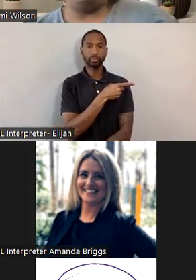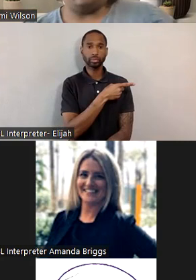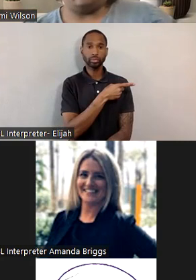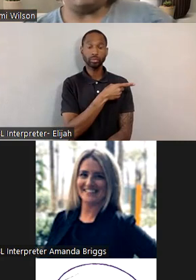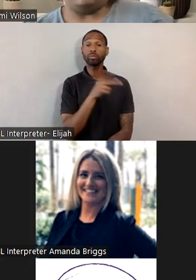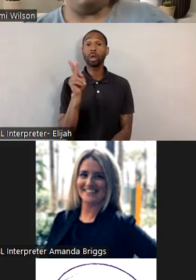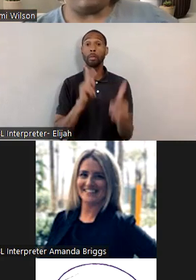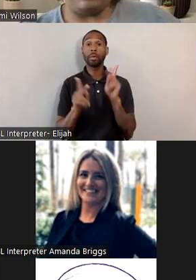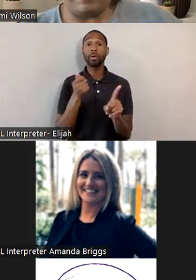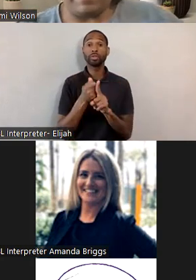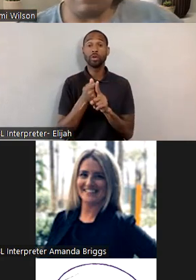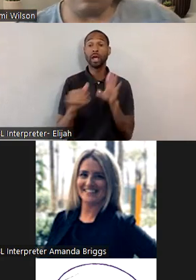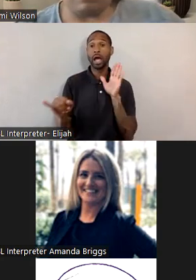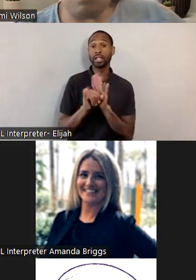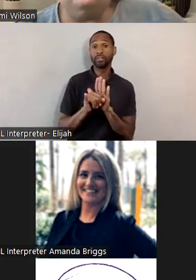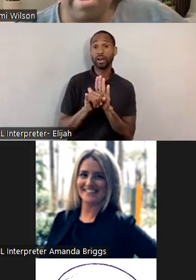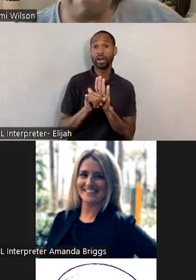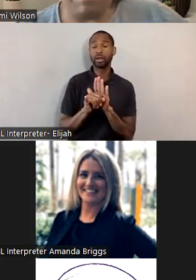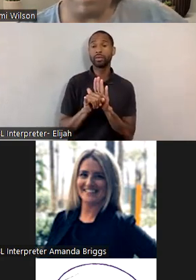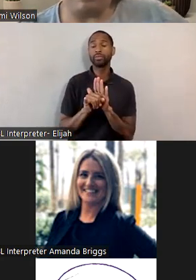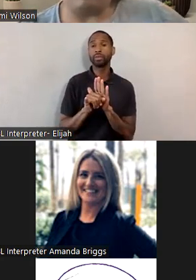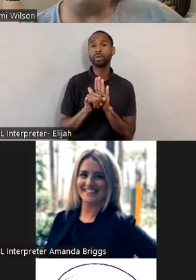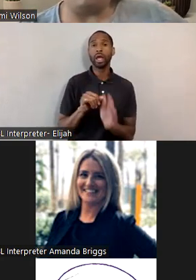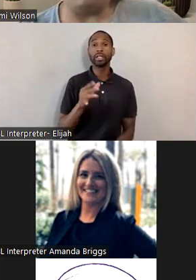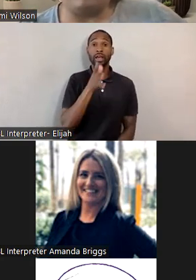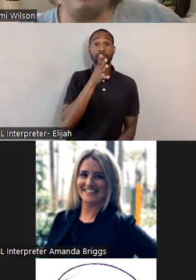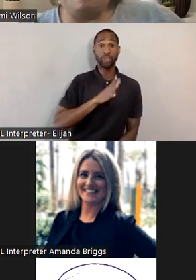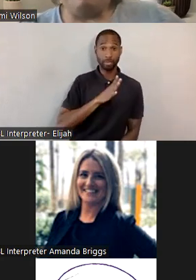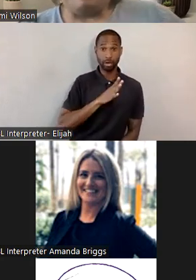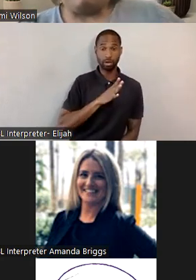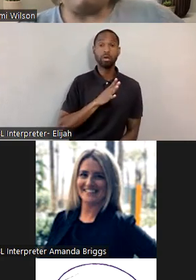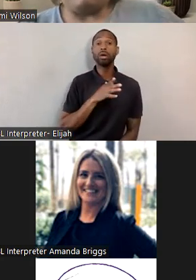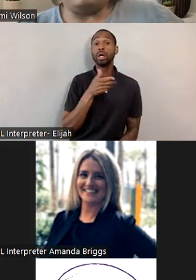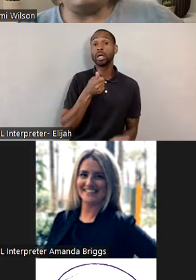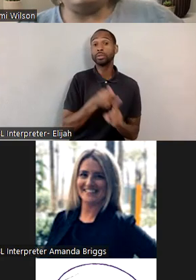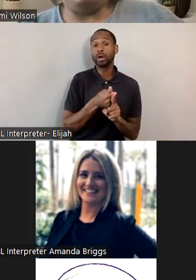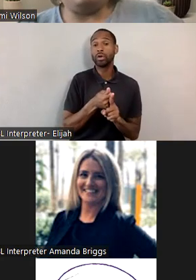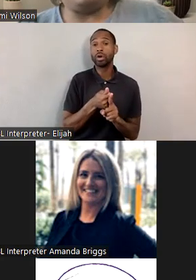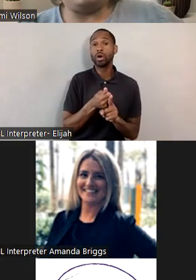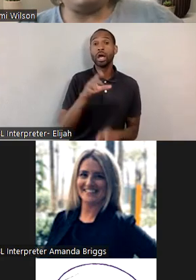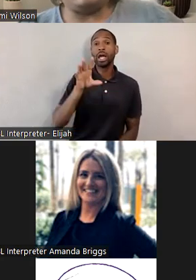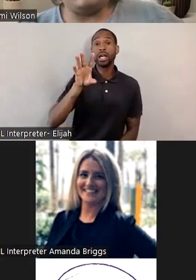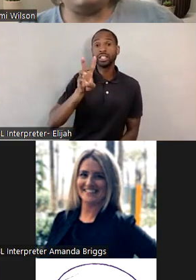who identify as female are more, 61%